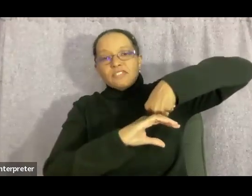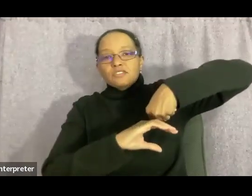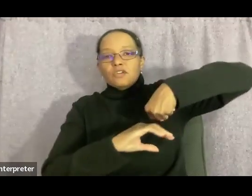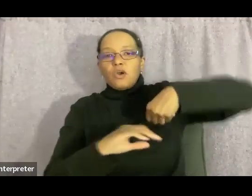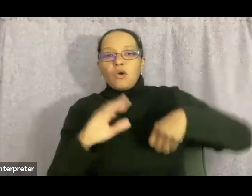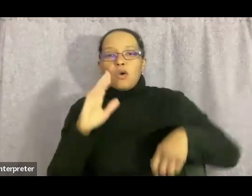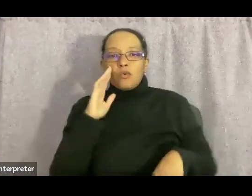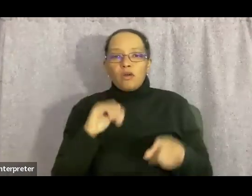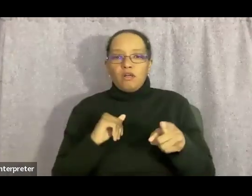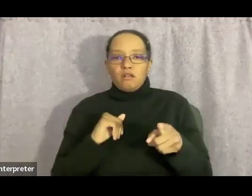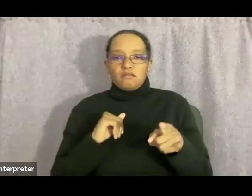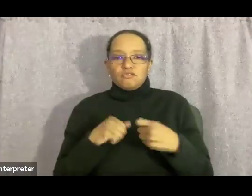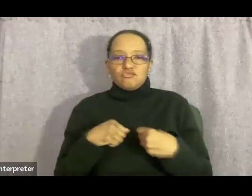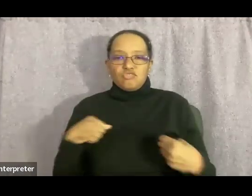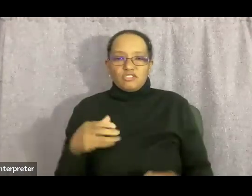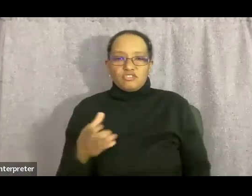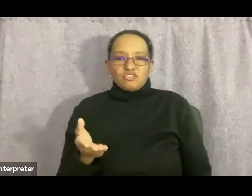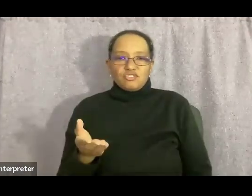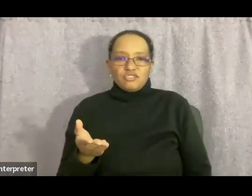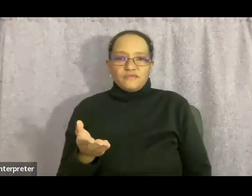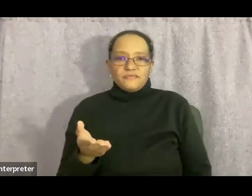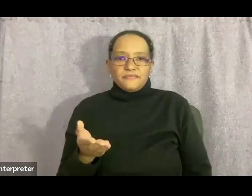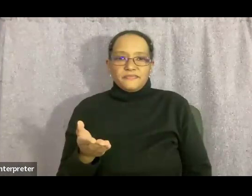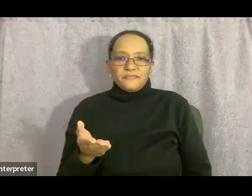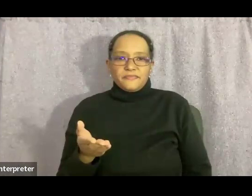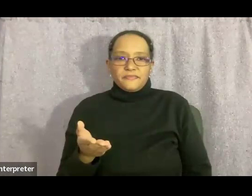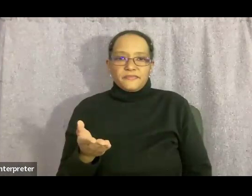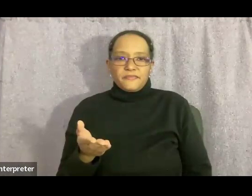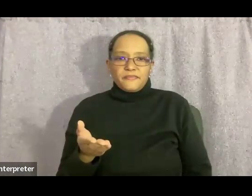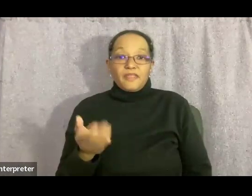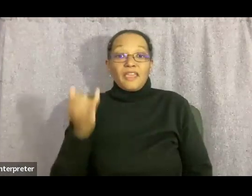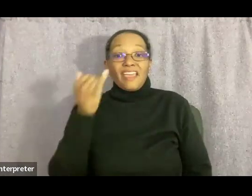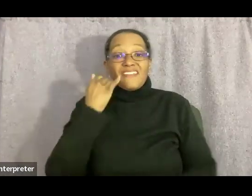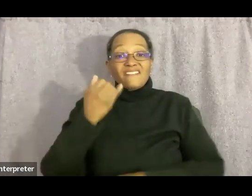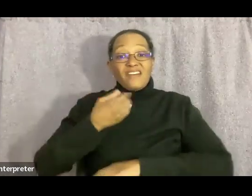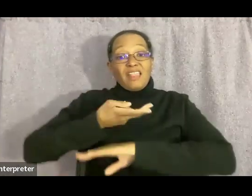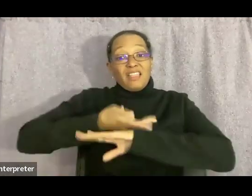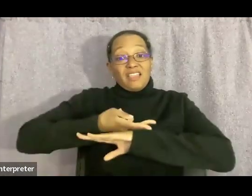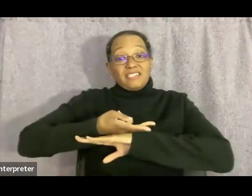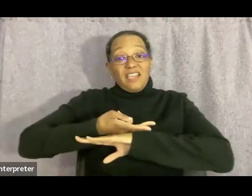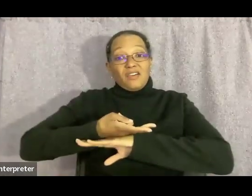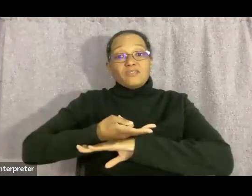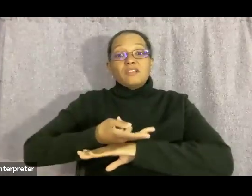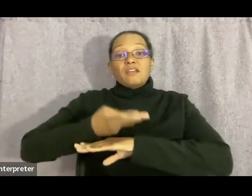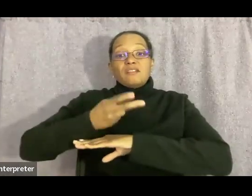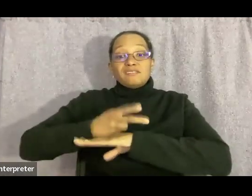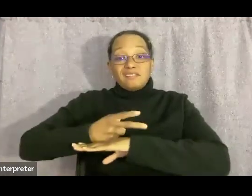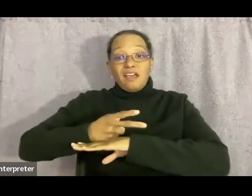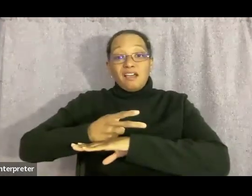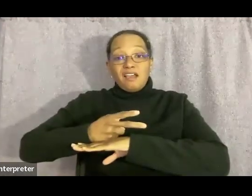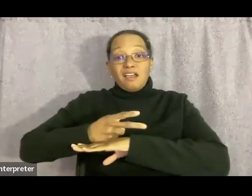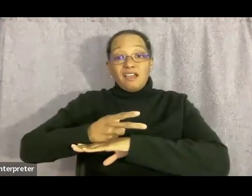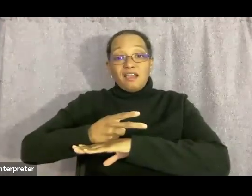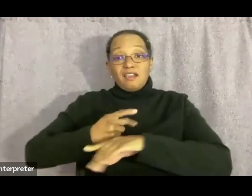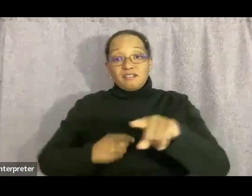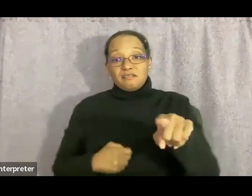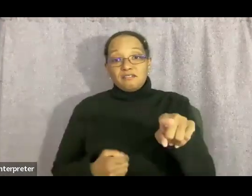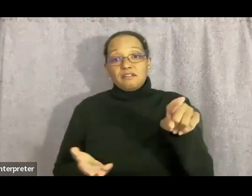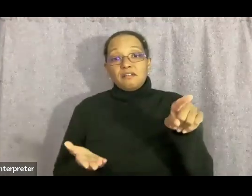If you're laying down, you can lay on your side and then drop the knee back behind you.